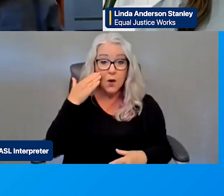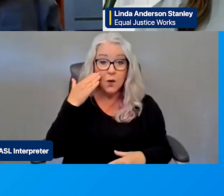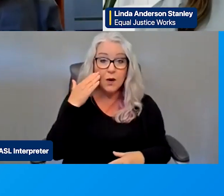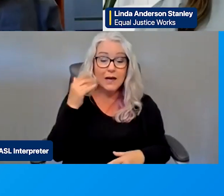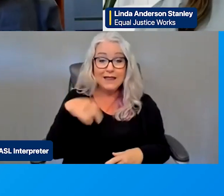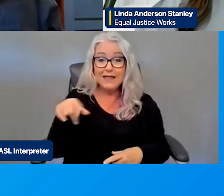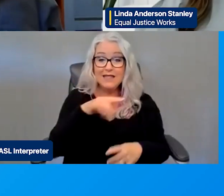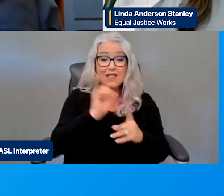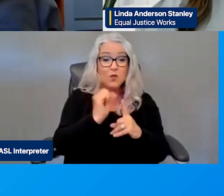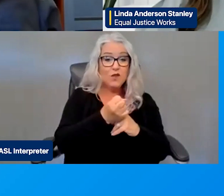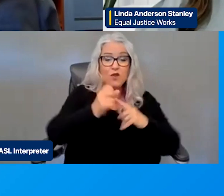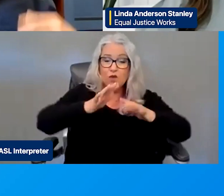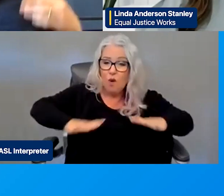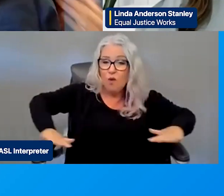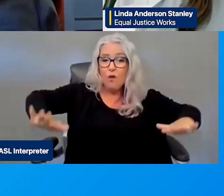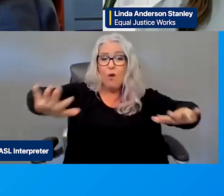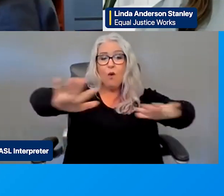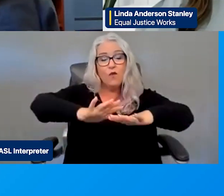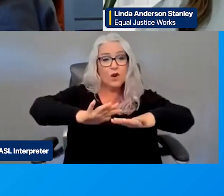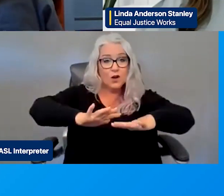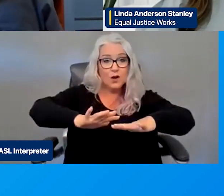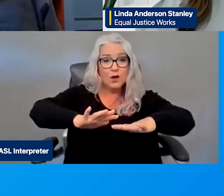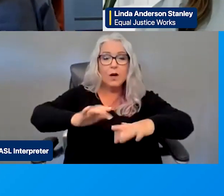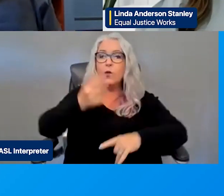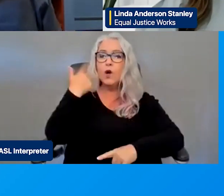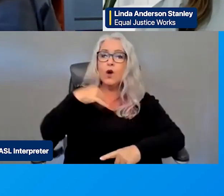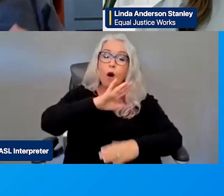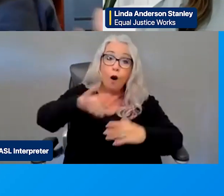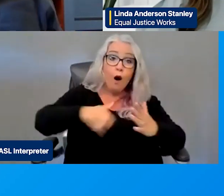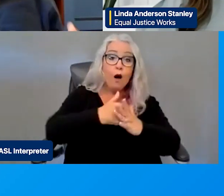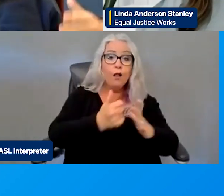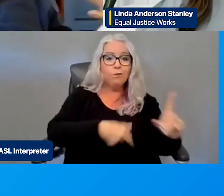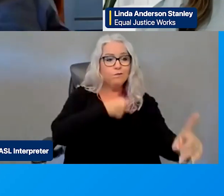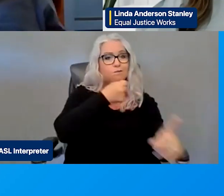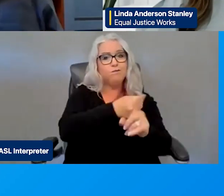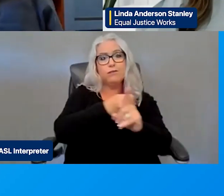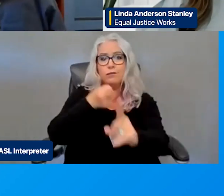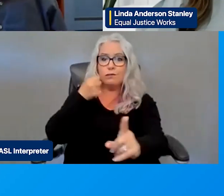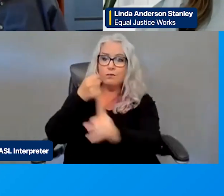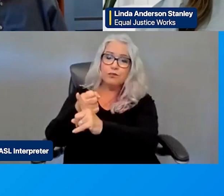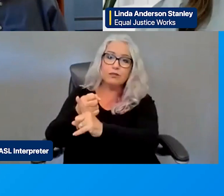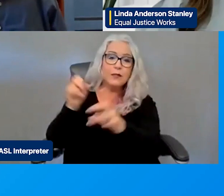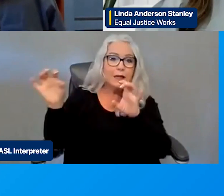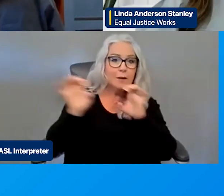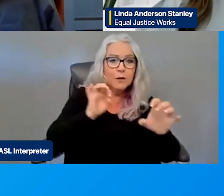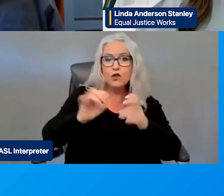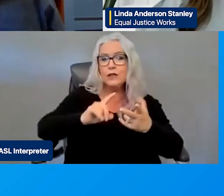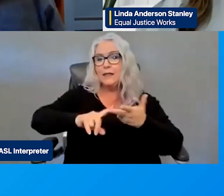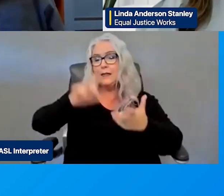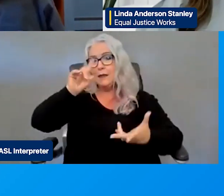nation is because we are all being impacted by weather emergencies and public health emergencies.